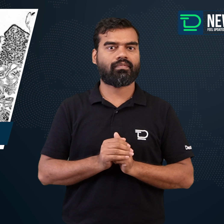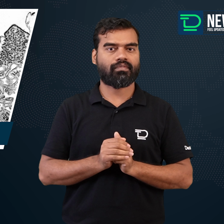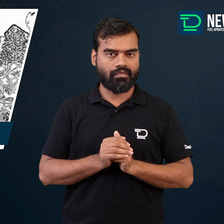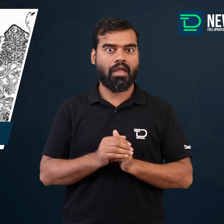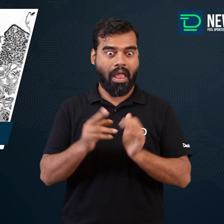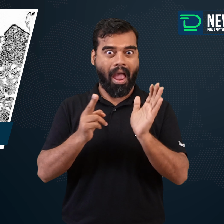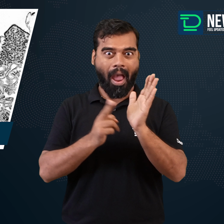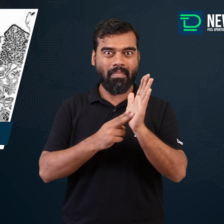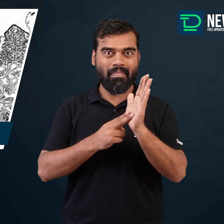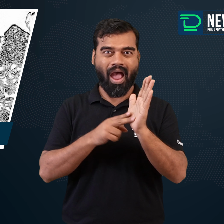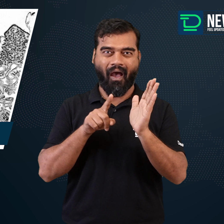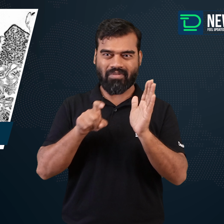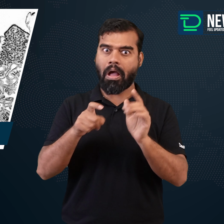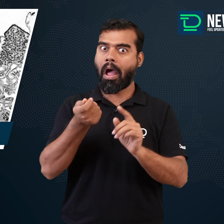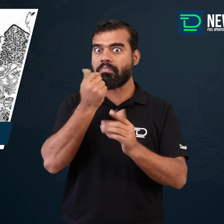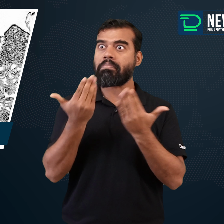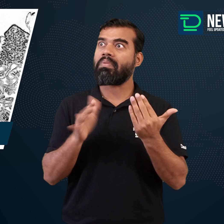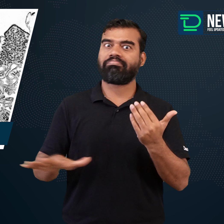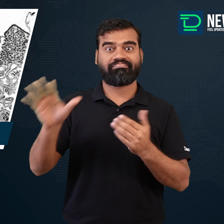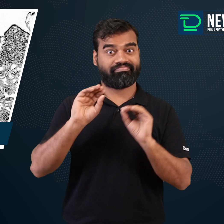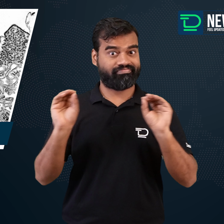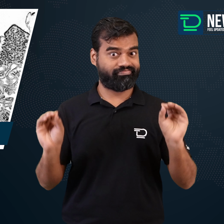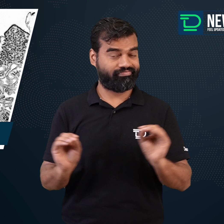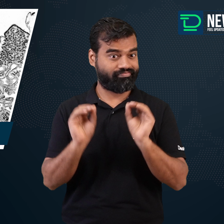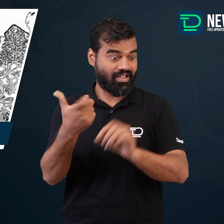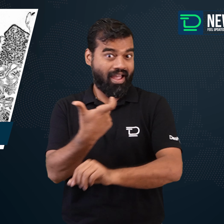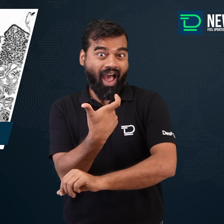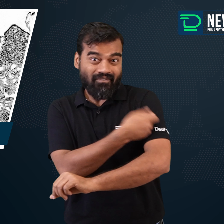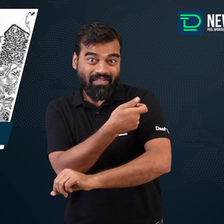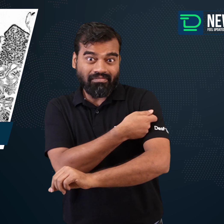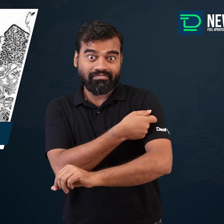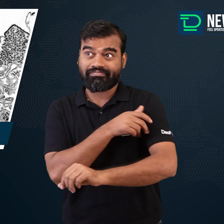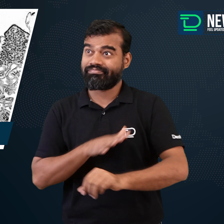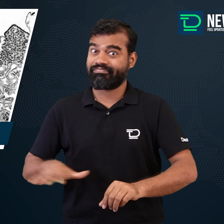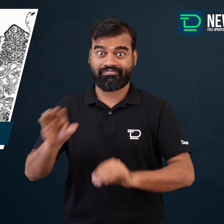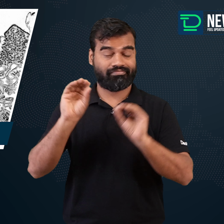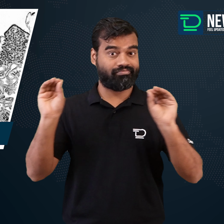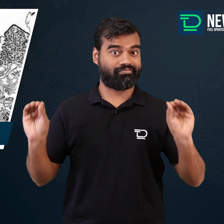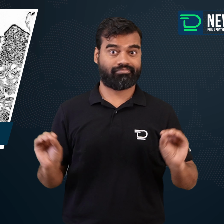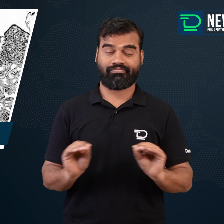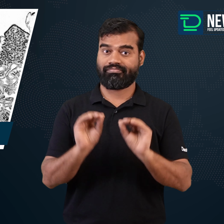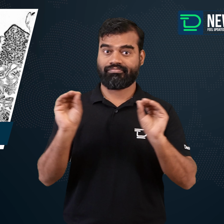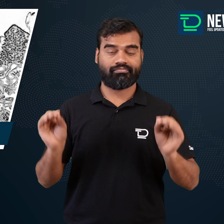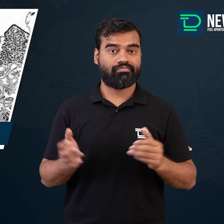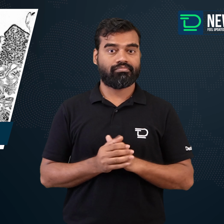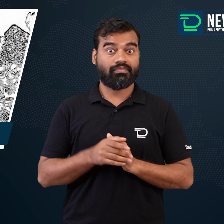There's no medication or vaccine for it.